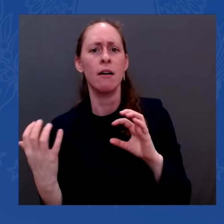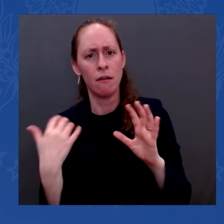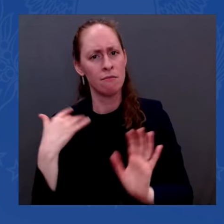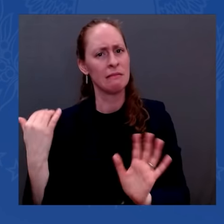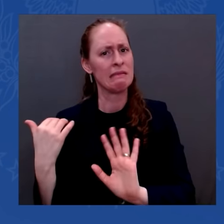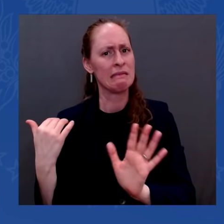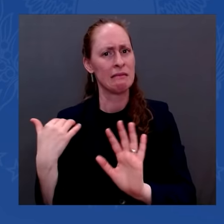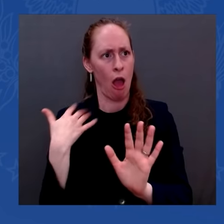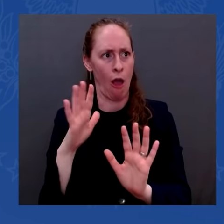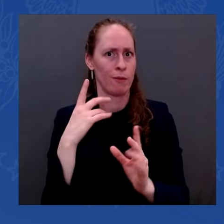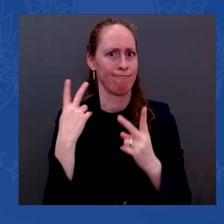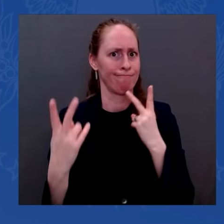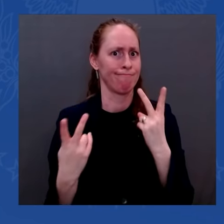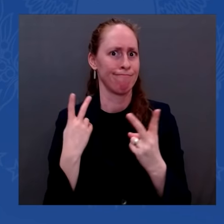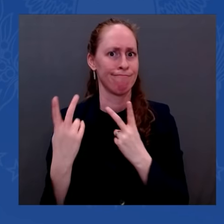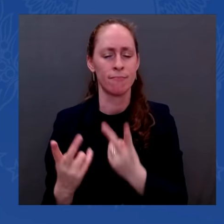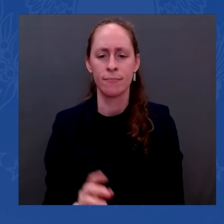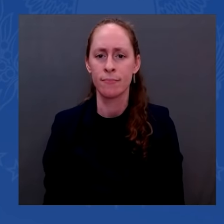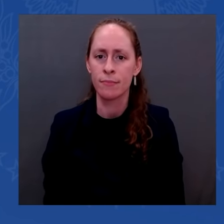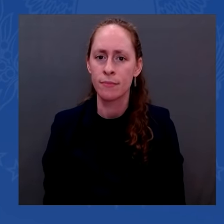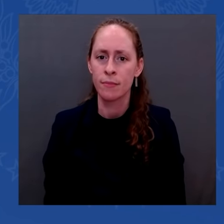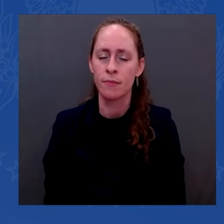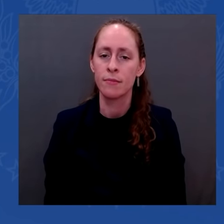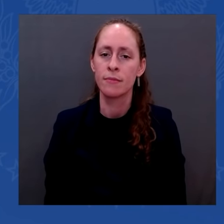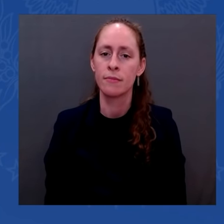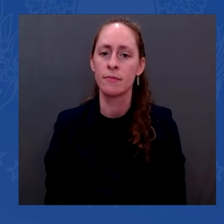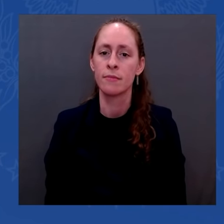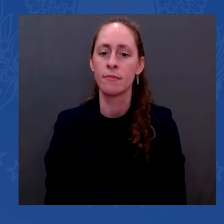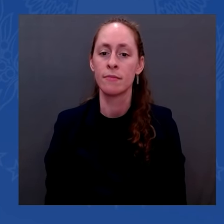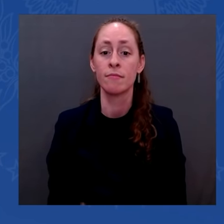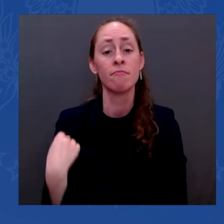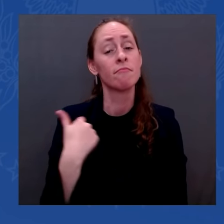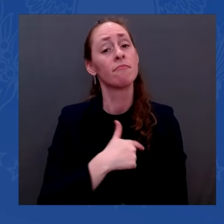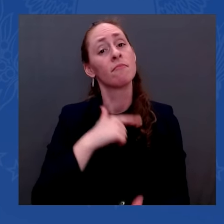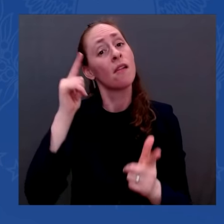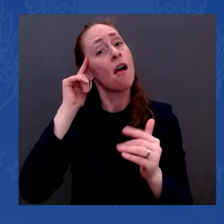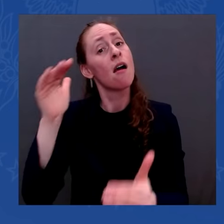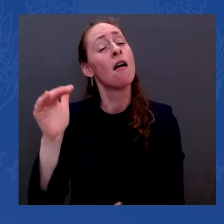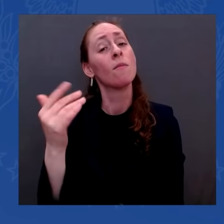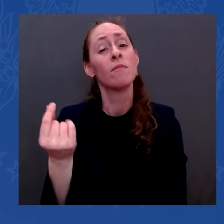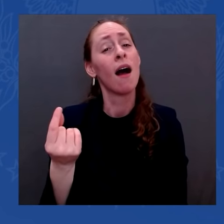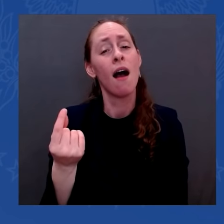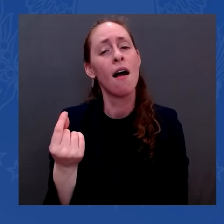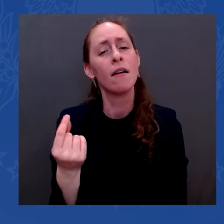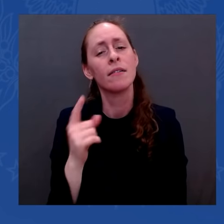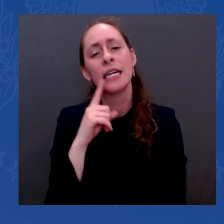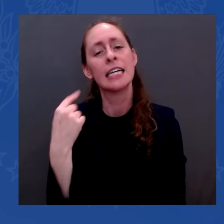that our community can be much more engaged from the beginning,